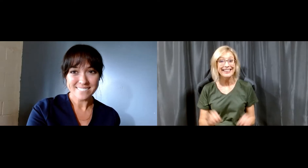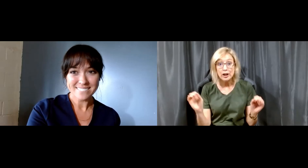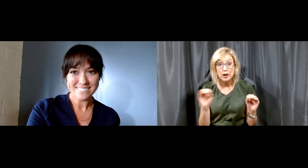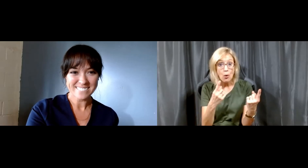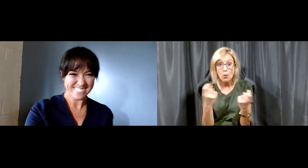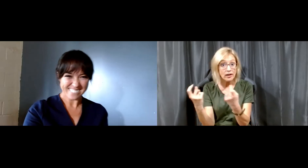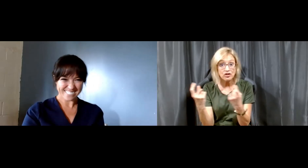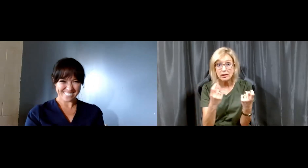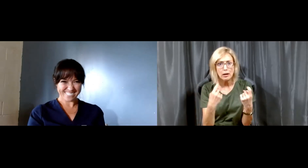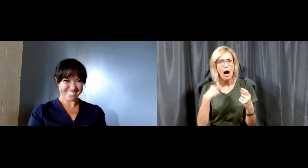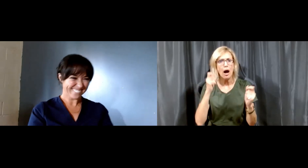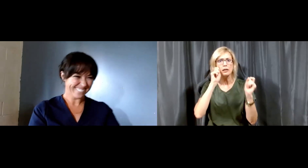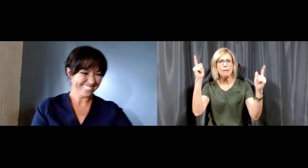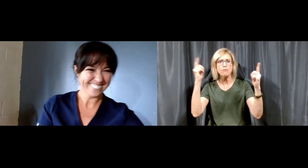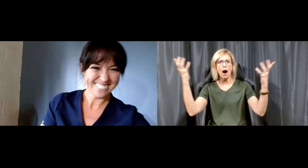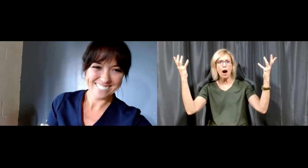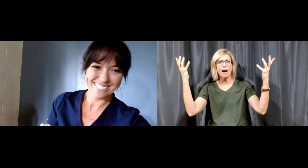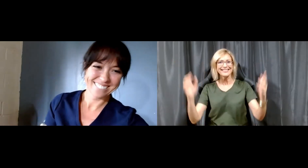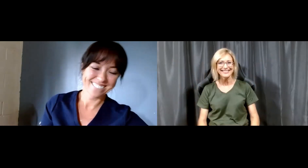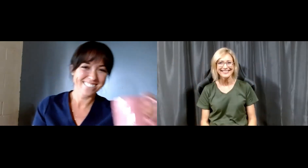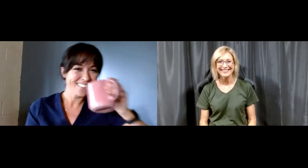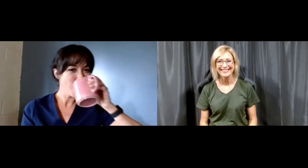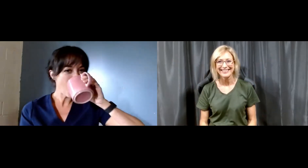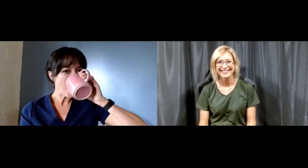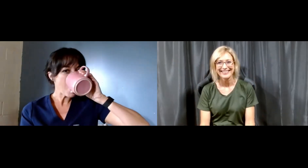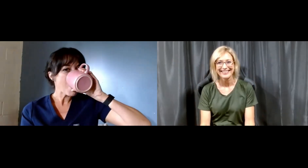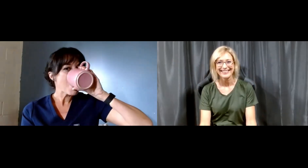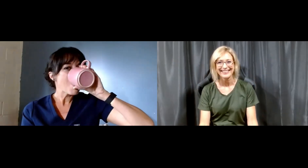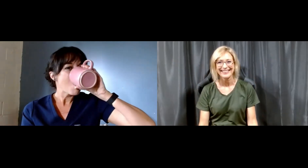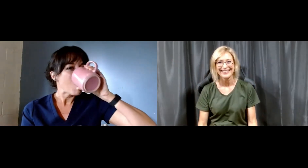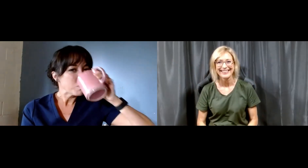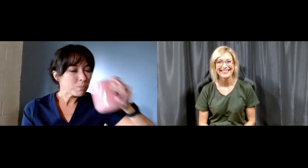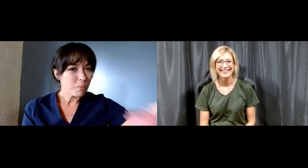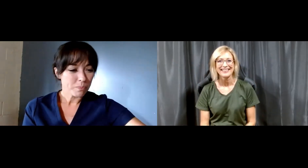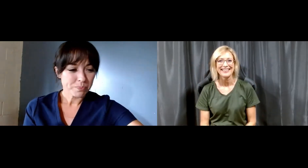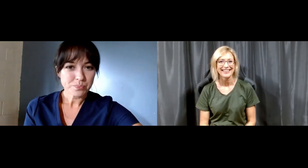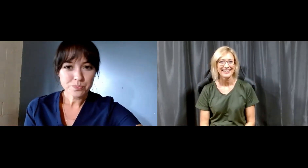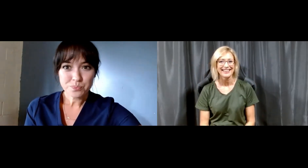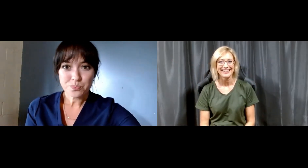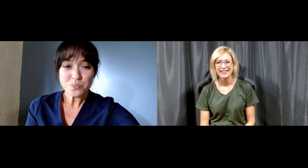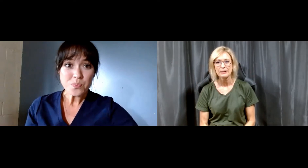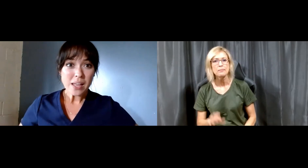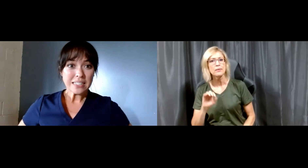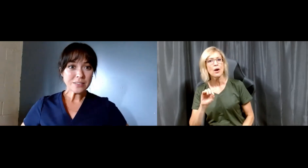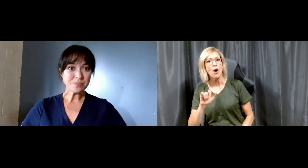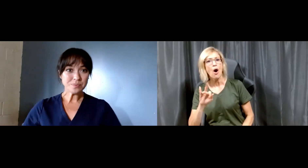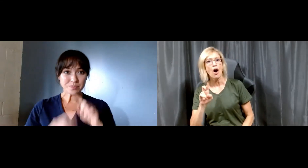I'm surprised. olive: Something about the gagging.